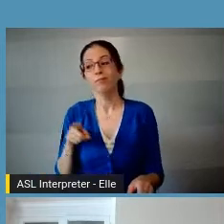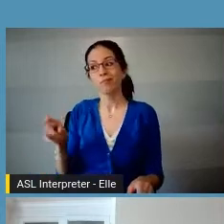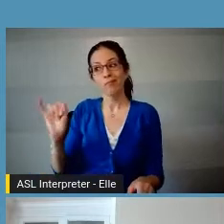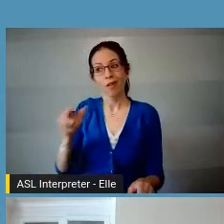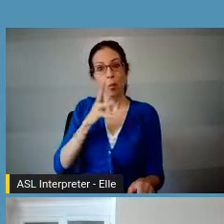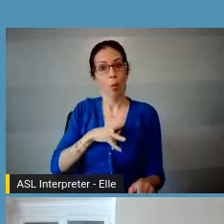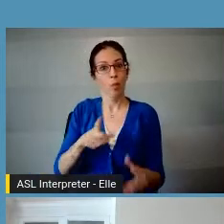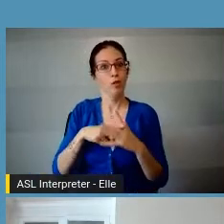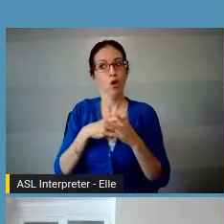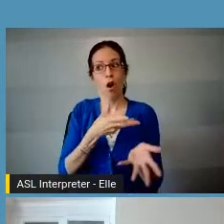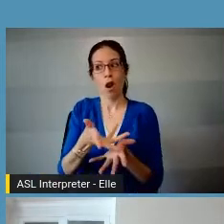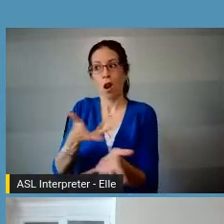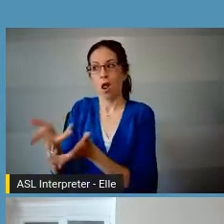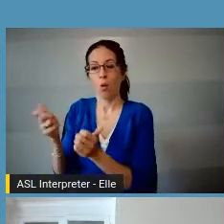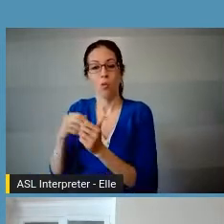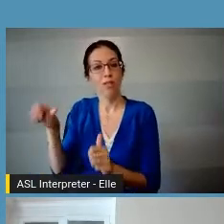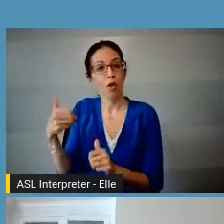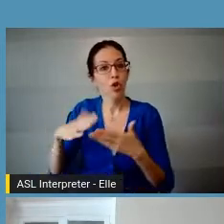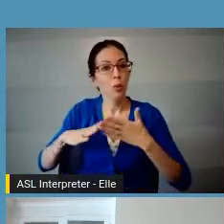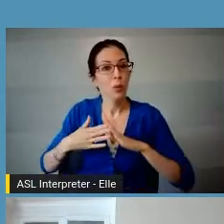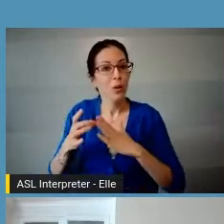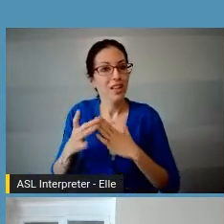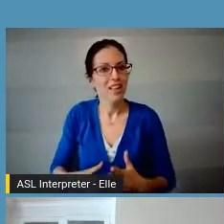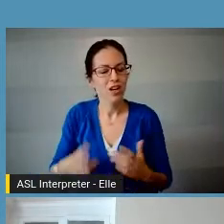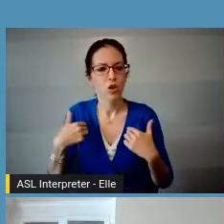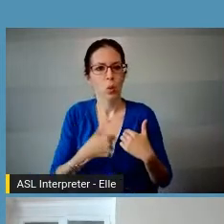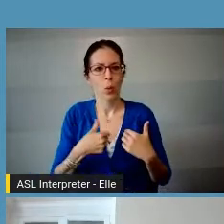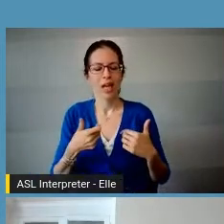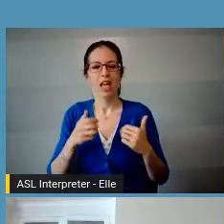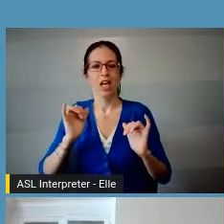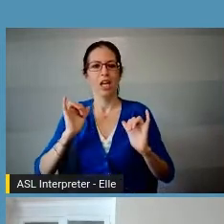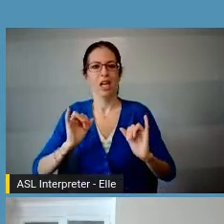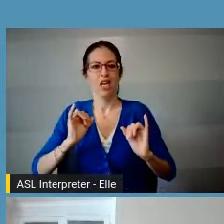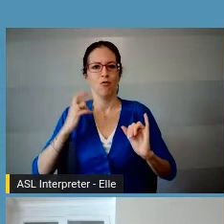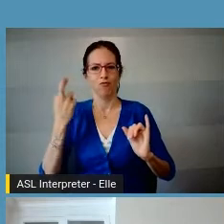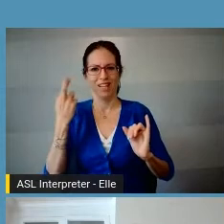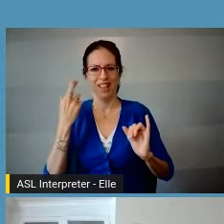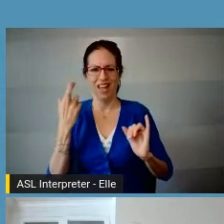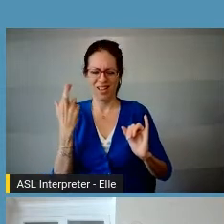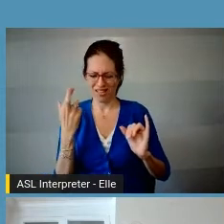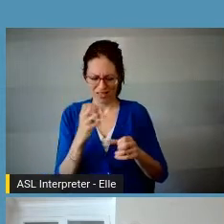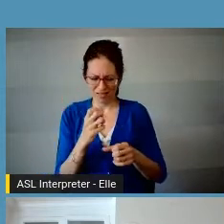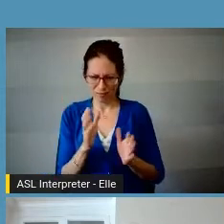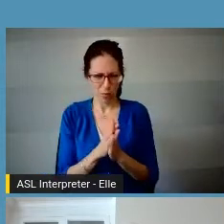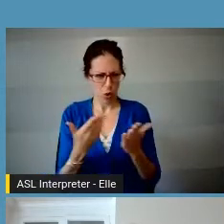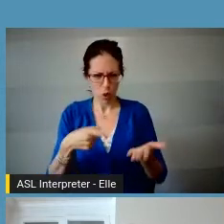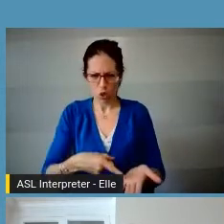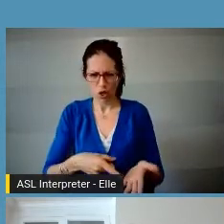clear that a coffee table was really static and that it would soon be out of date and